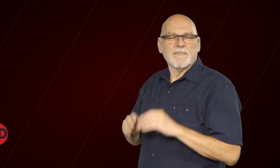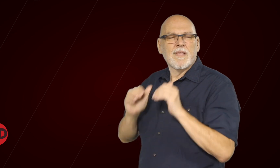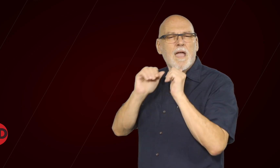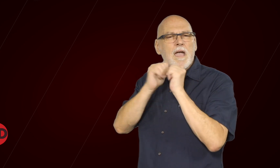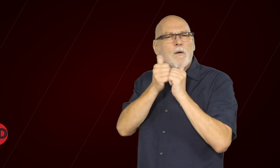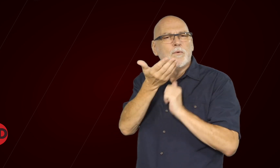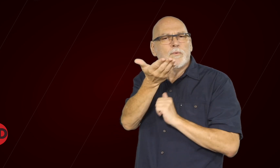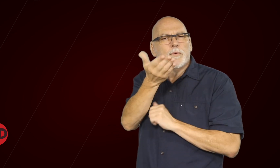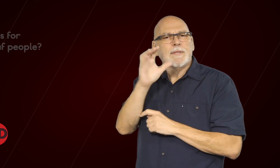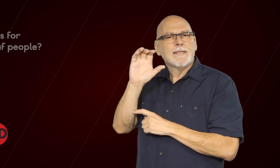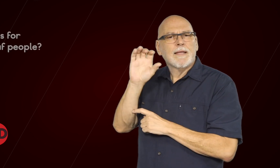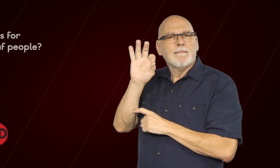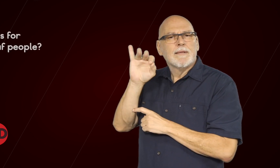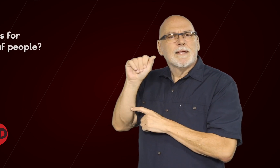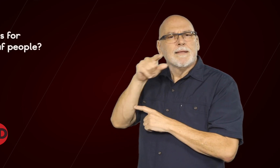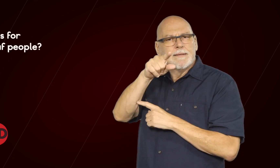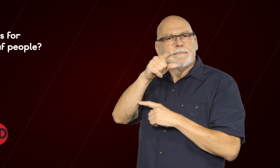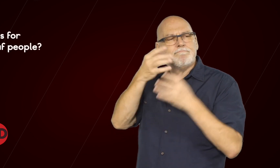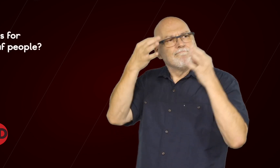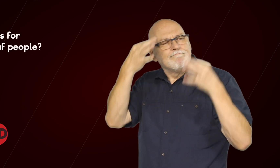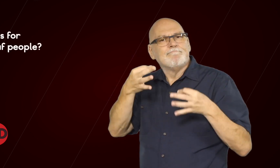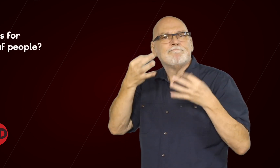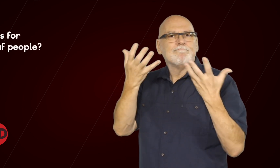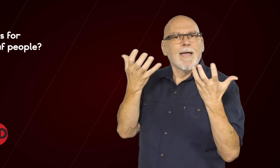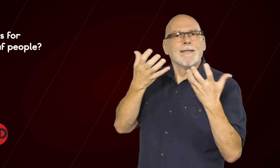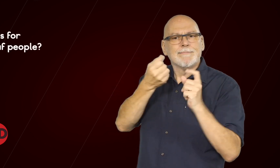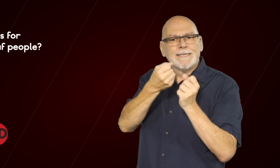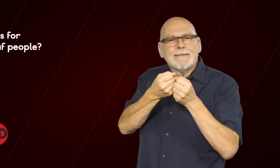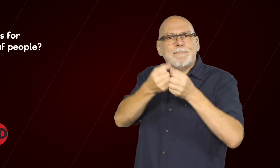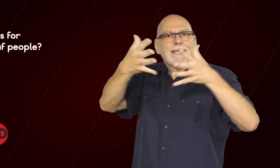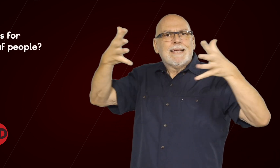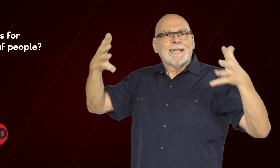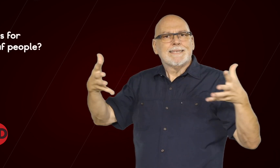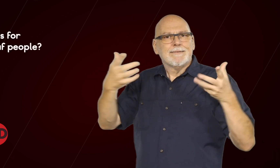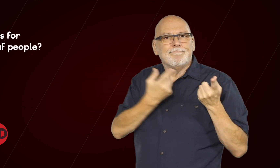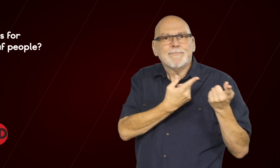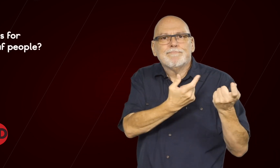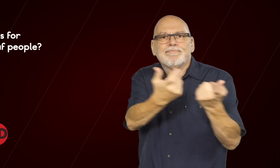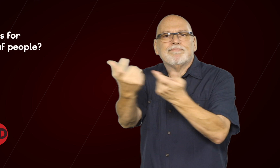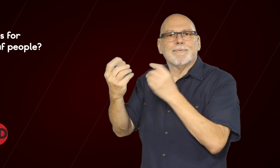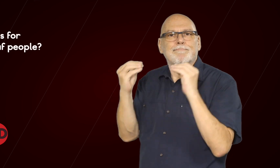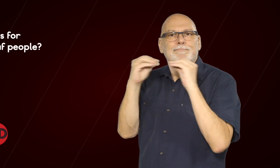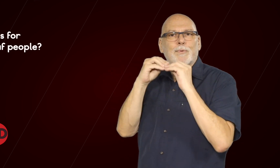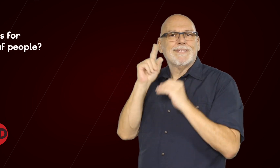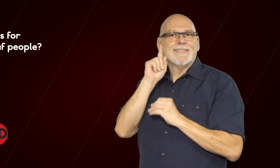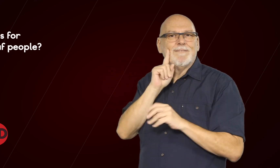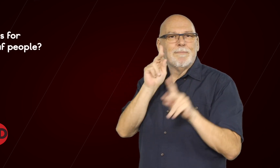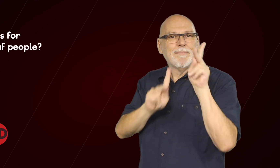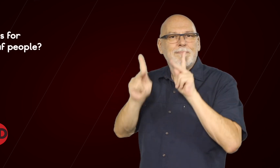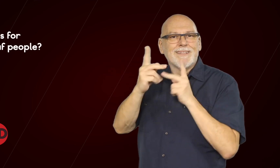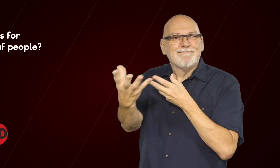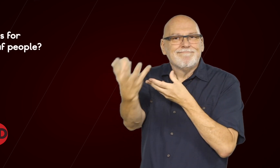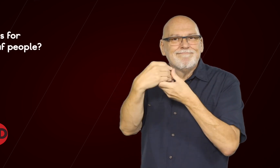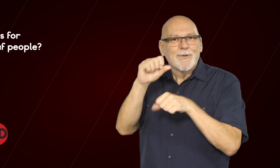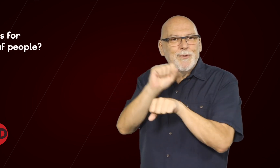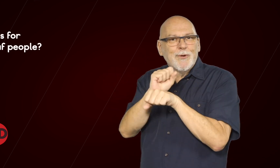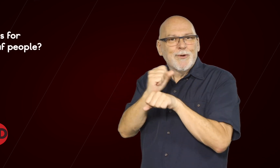How would CFIA expand recruitment of Deaf people of working